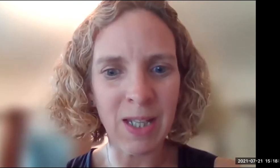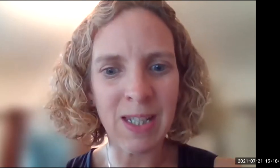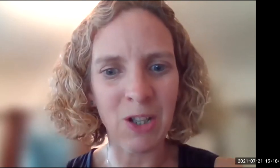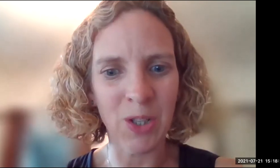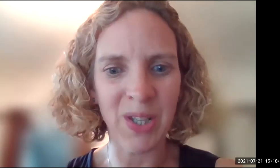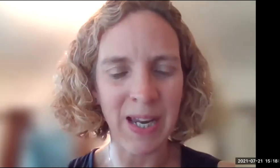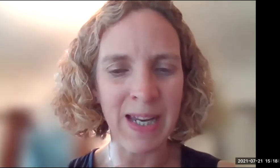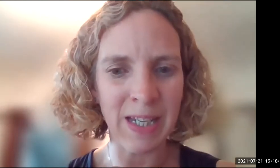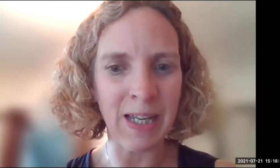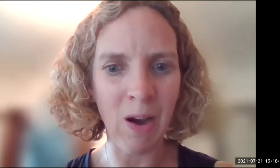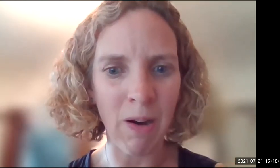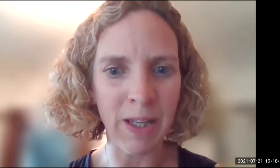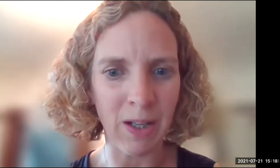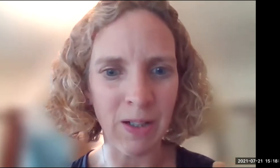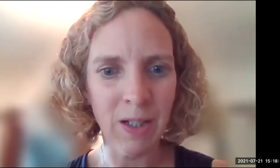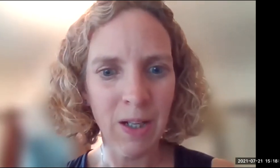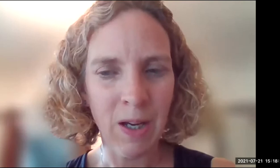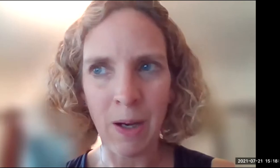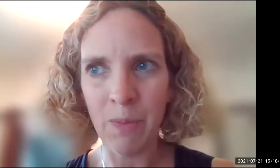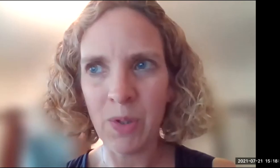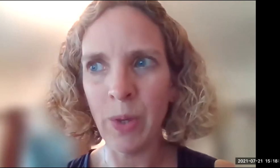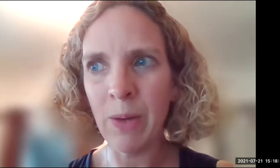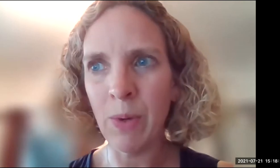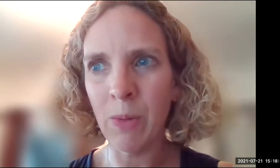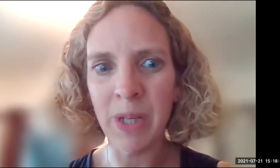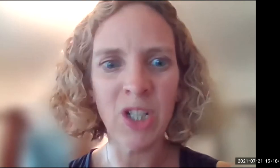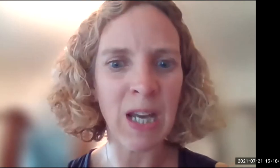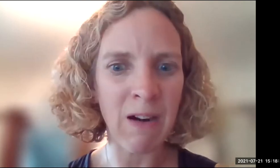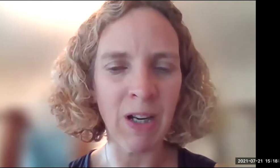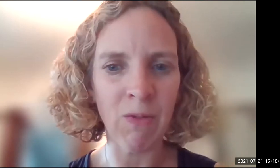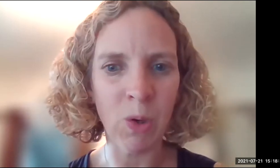summit.